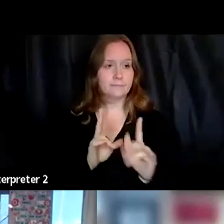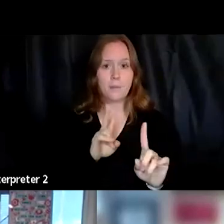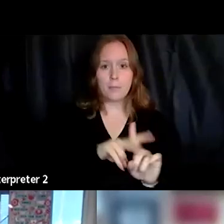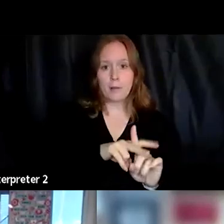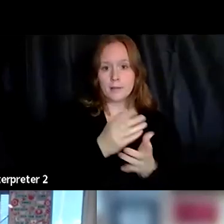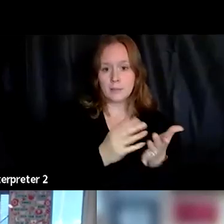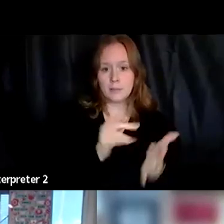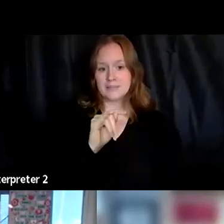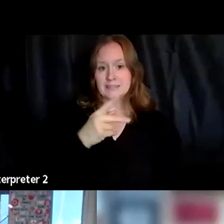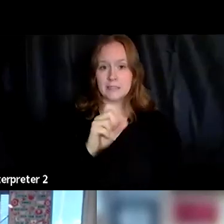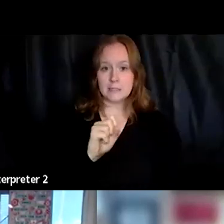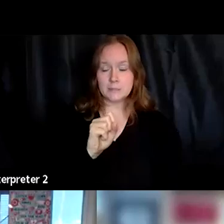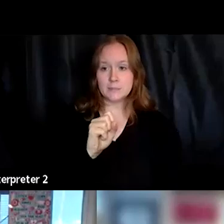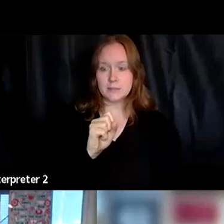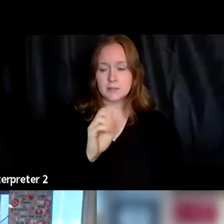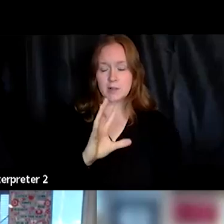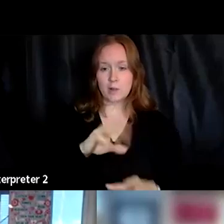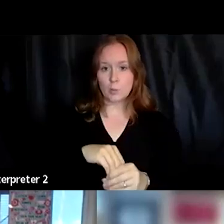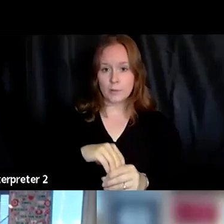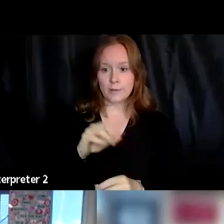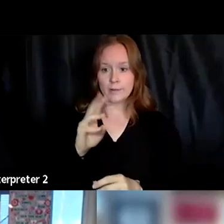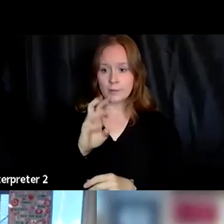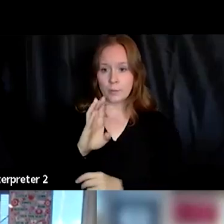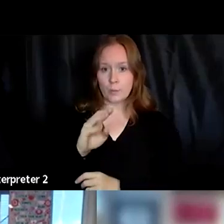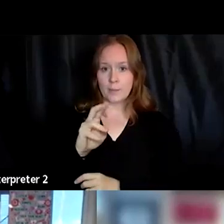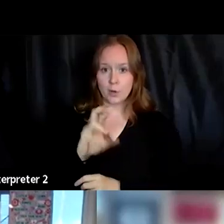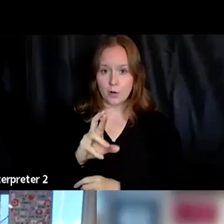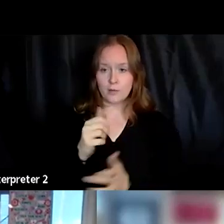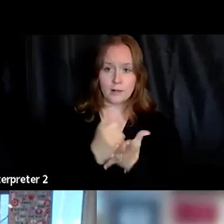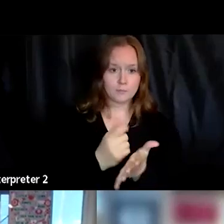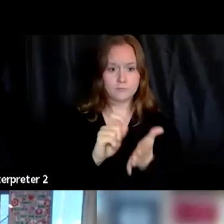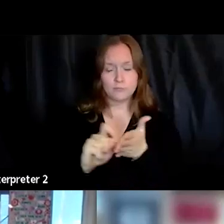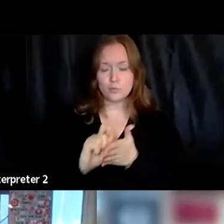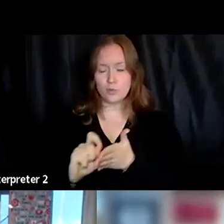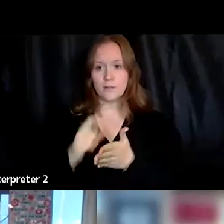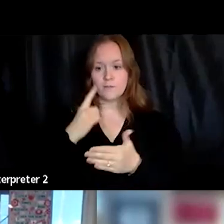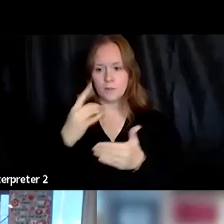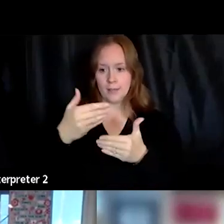to really help you write one for your next SOAR claim, just do it,